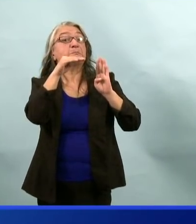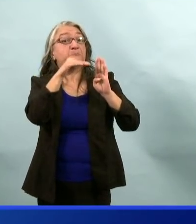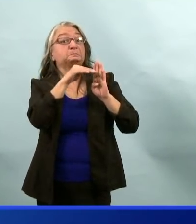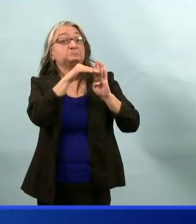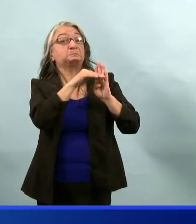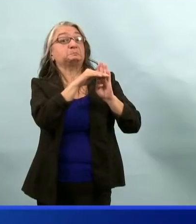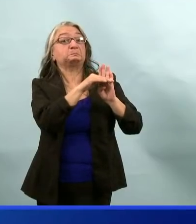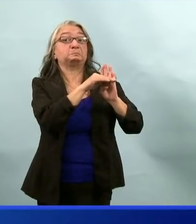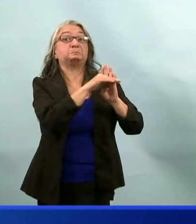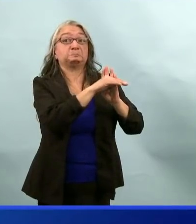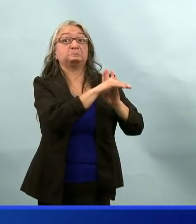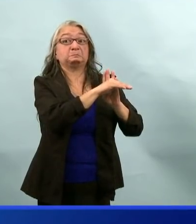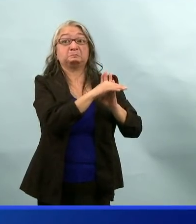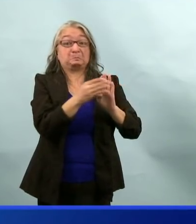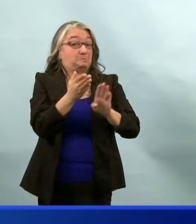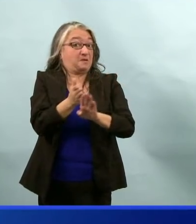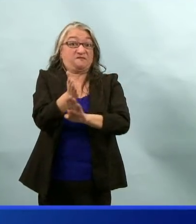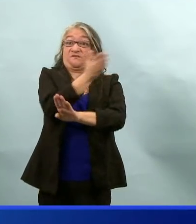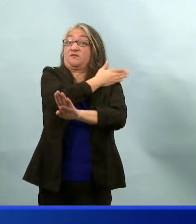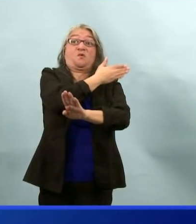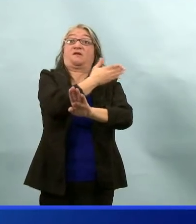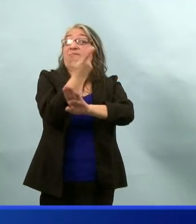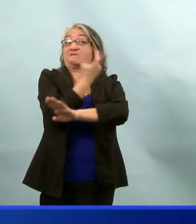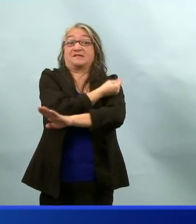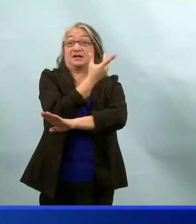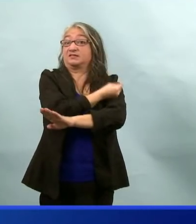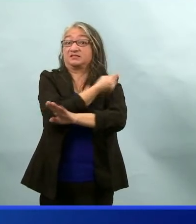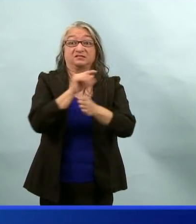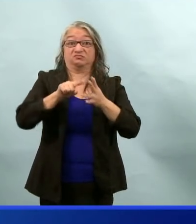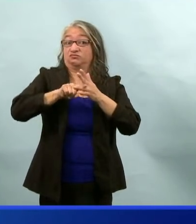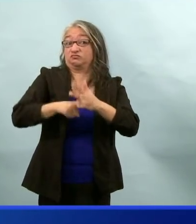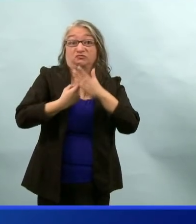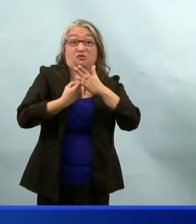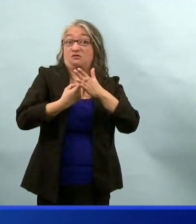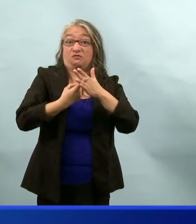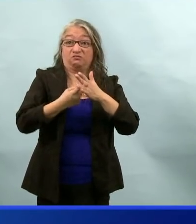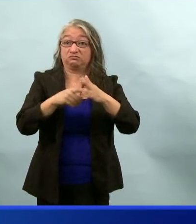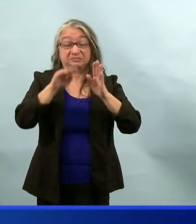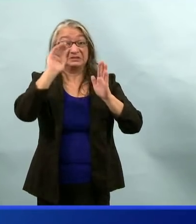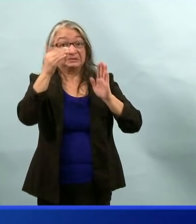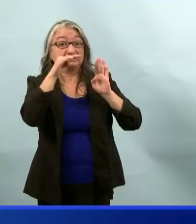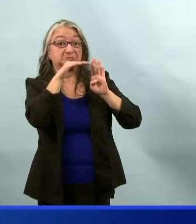so it's a slight trend down um and it's again as dr reimer has mentioned it's too early to